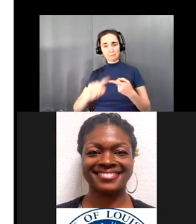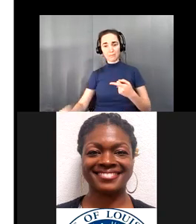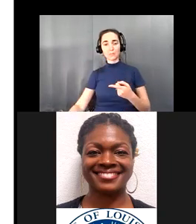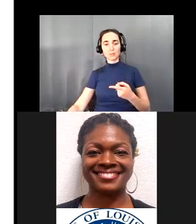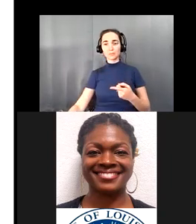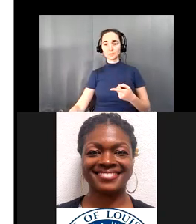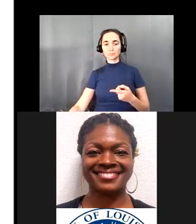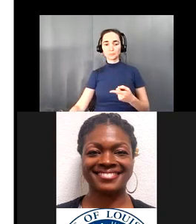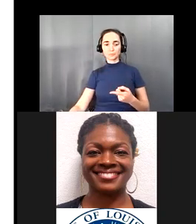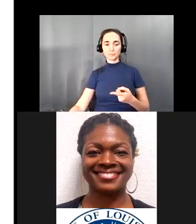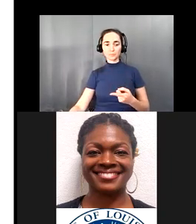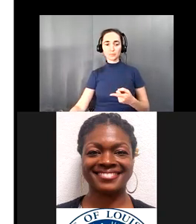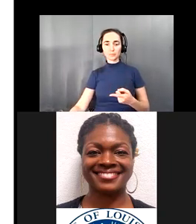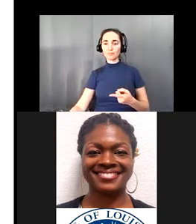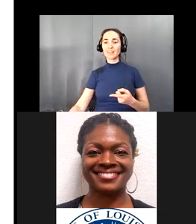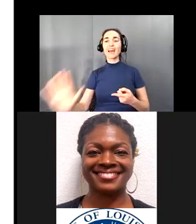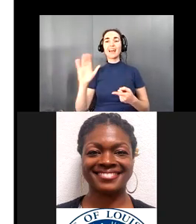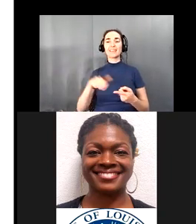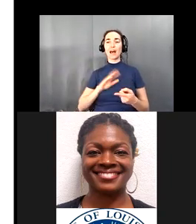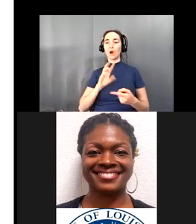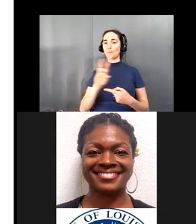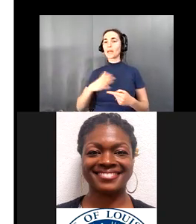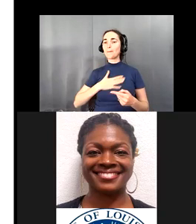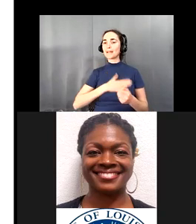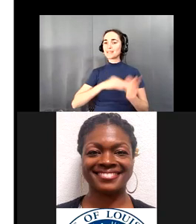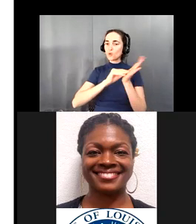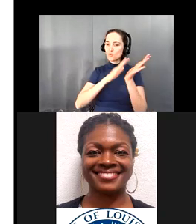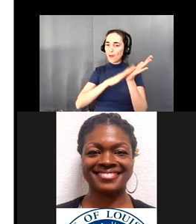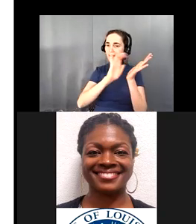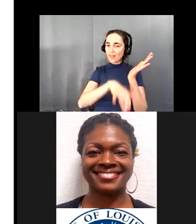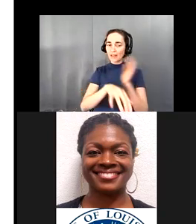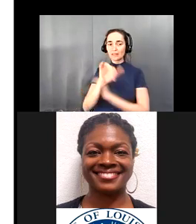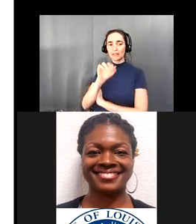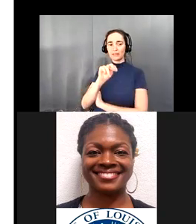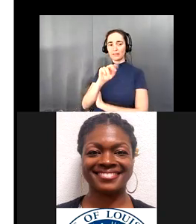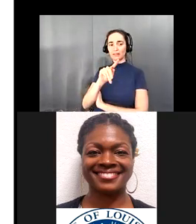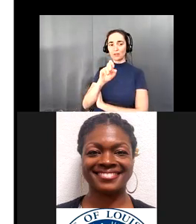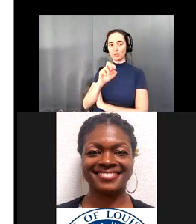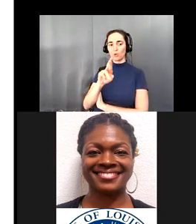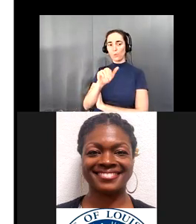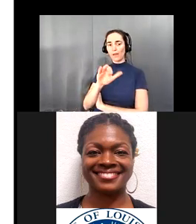it down interaction advisory group.com. 16:25:05 And you can go. It will be under